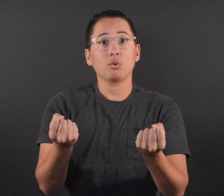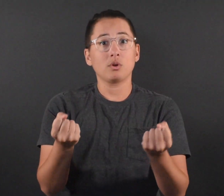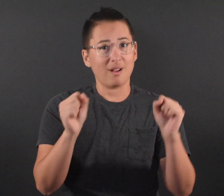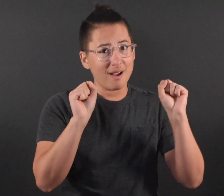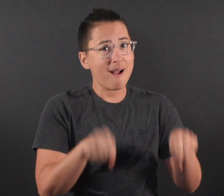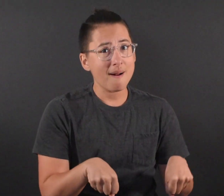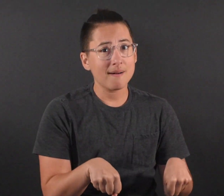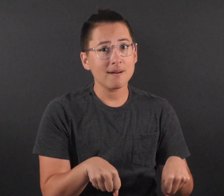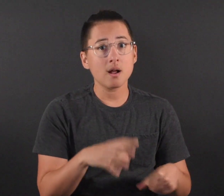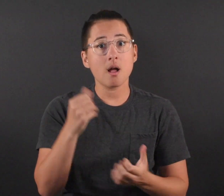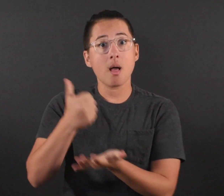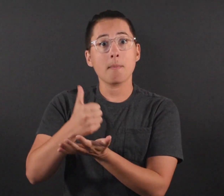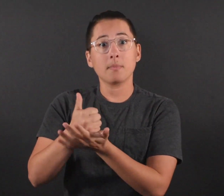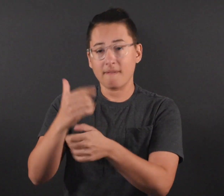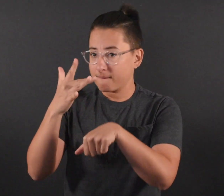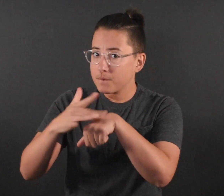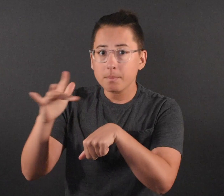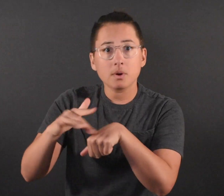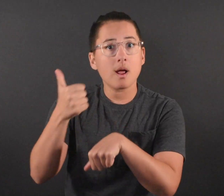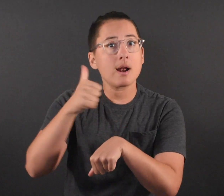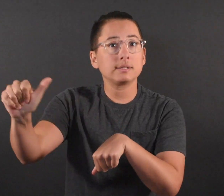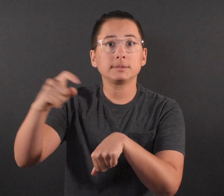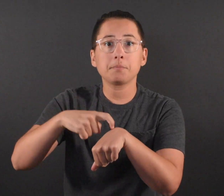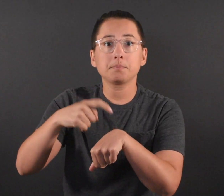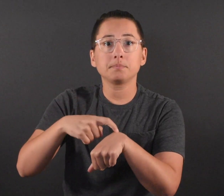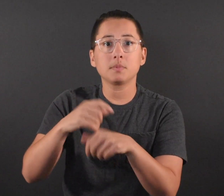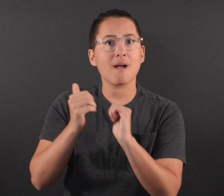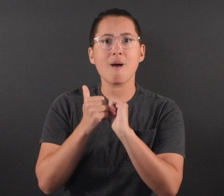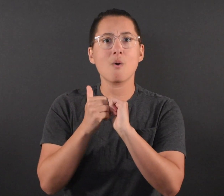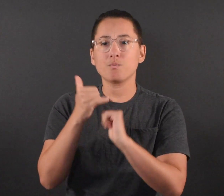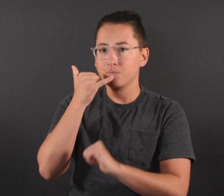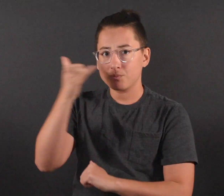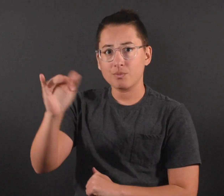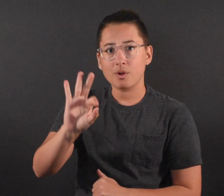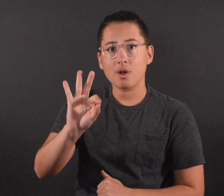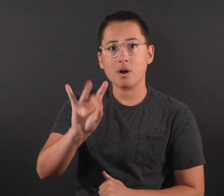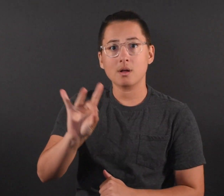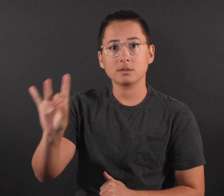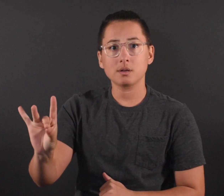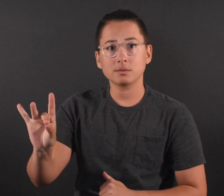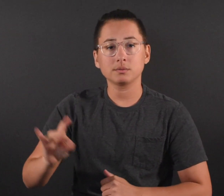recovery is possible, and help is available at any time by calling 988.